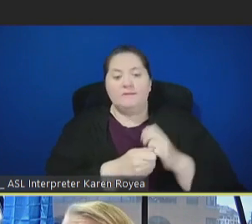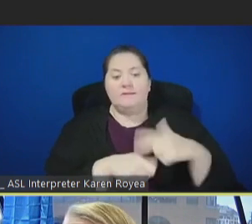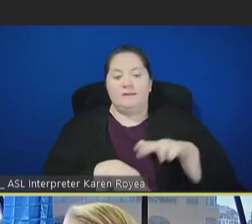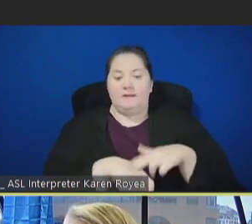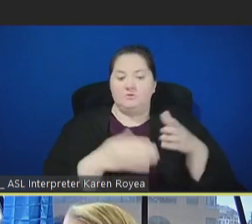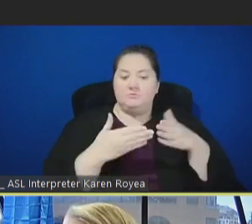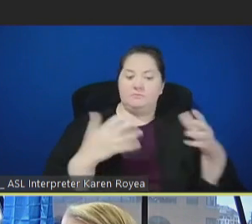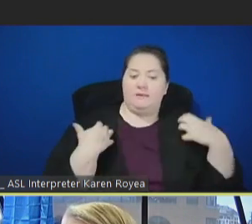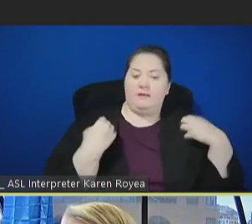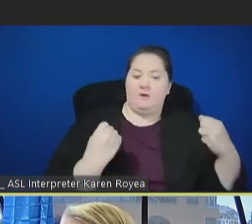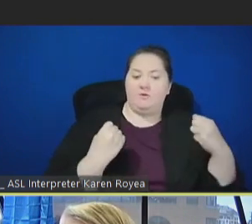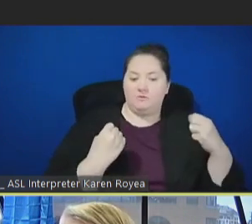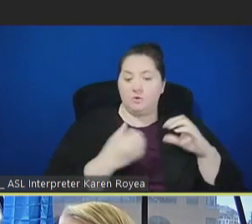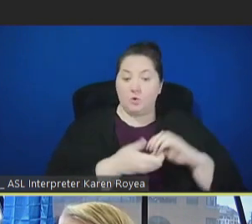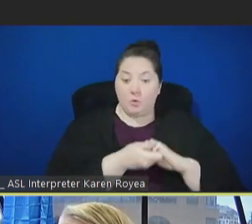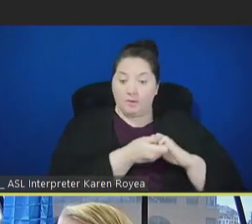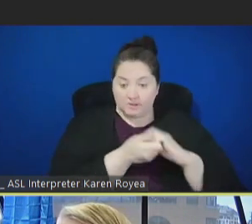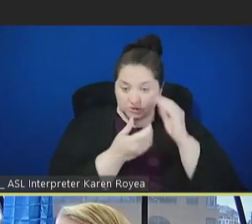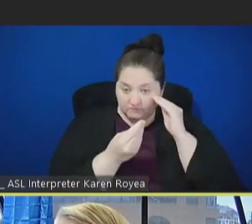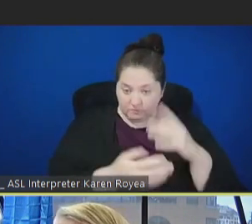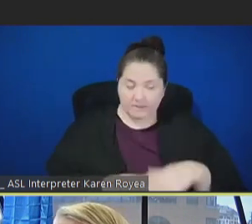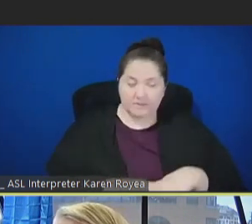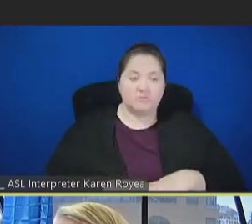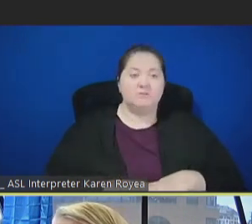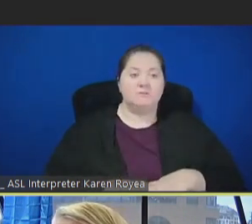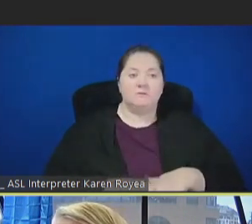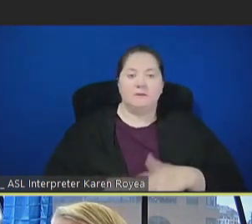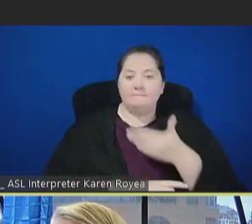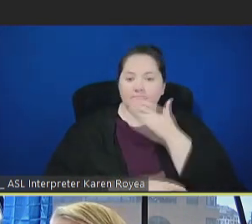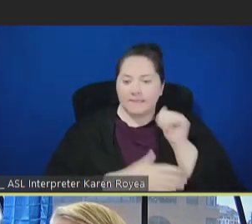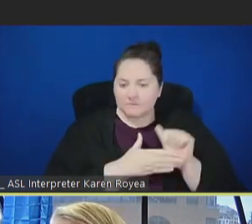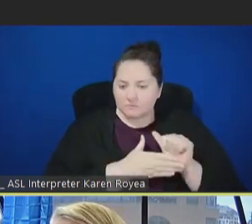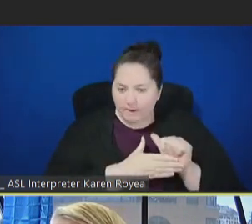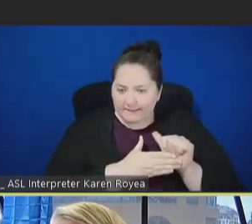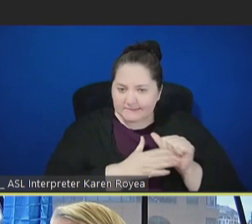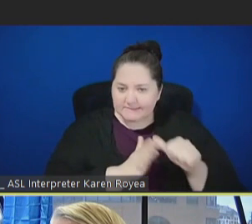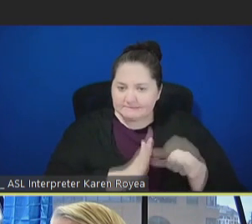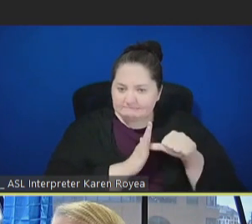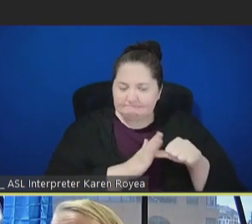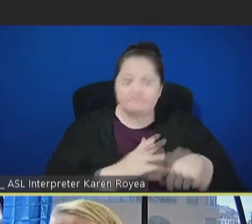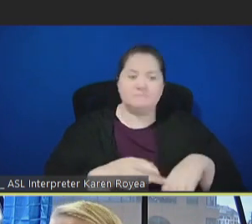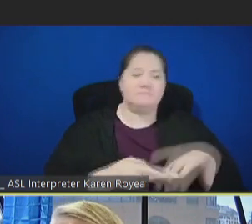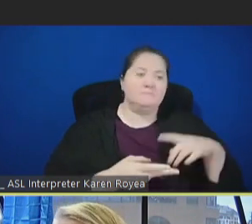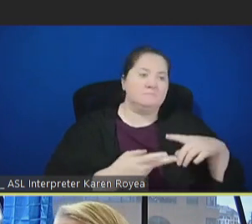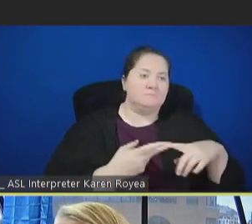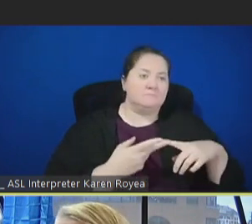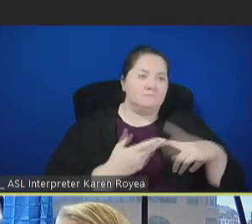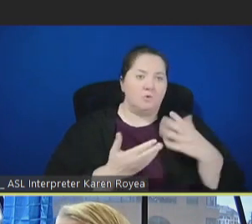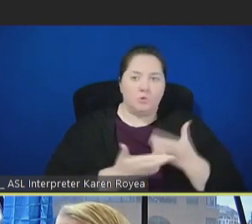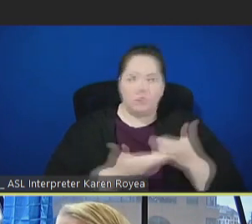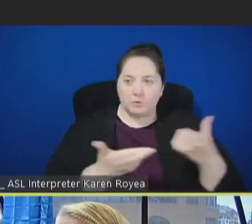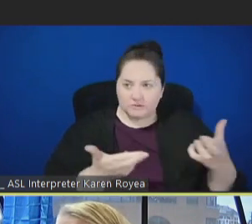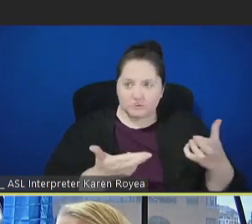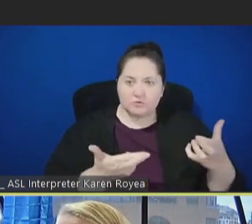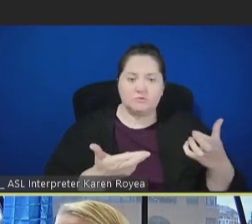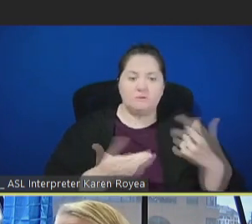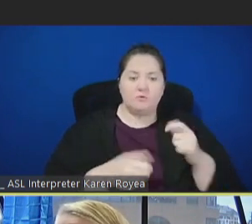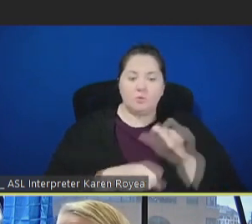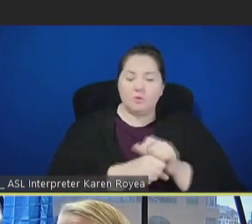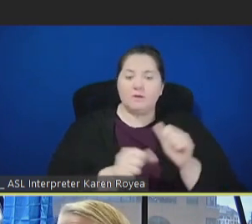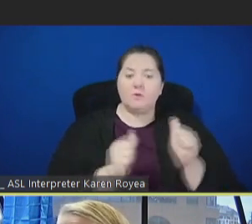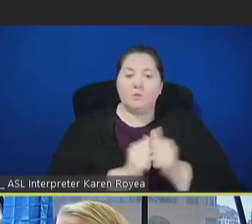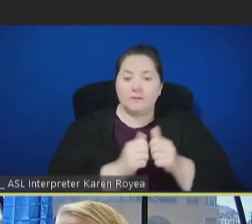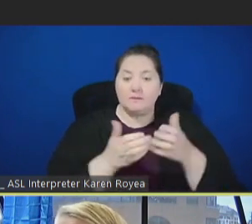highlighting best practices and resources for working with public health information